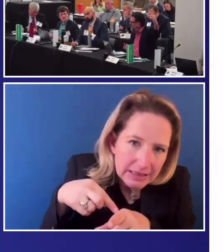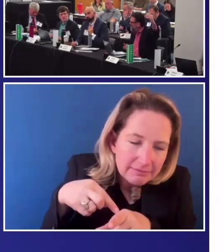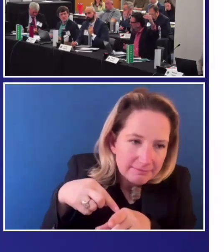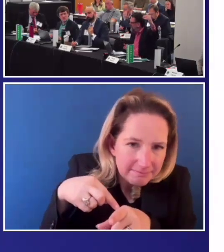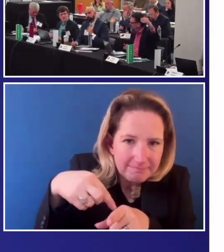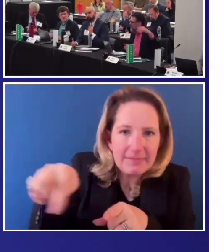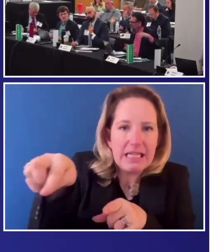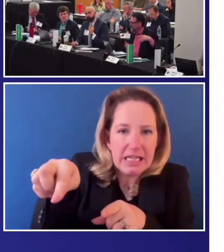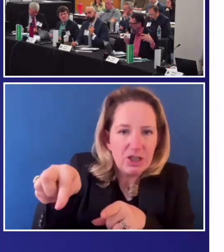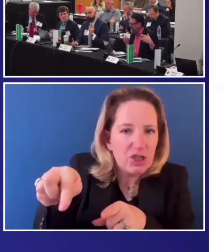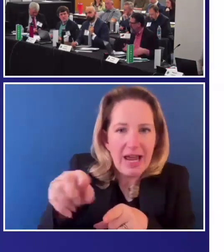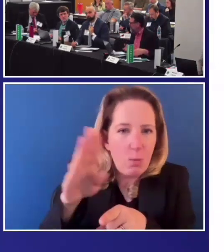lumped in with those that do.